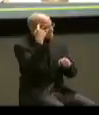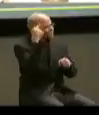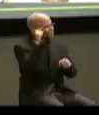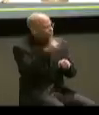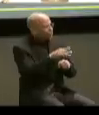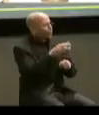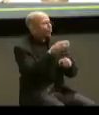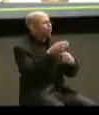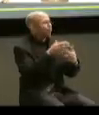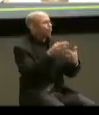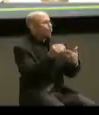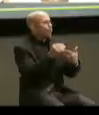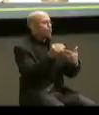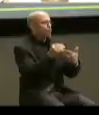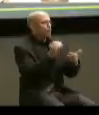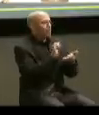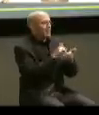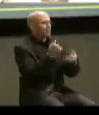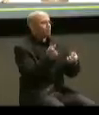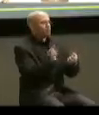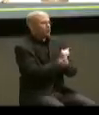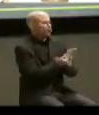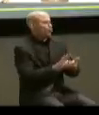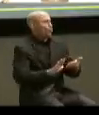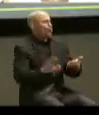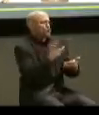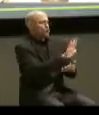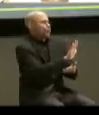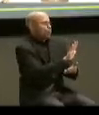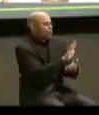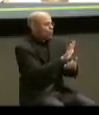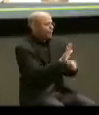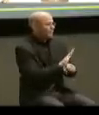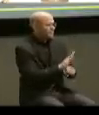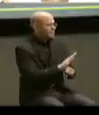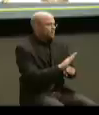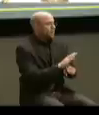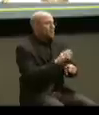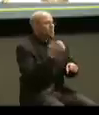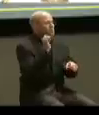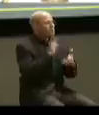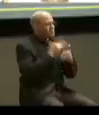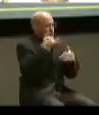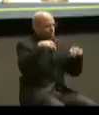SENSE FOR YOU OR THAT ARE COUNTERPRODUCTIVE OR DESTRUCTIVE FOR ALL INTENTS AND PURPOSES.